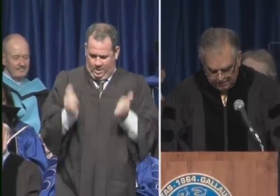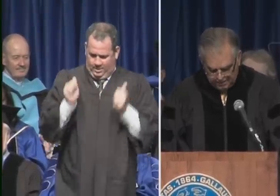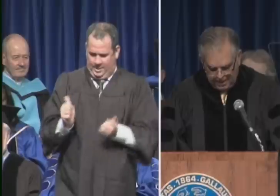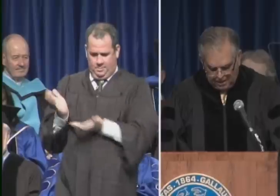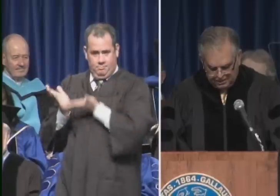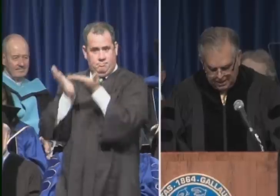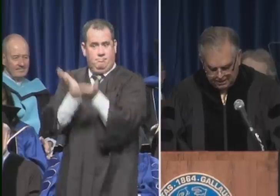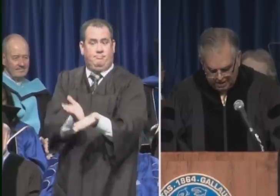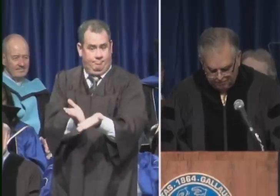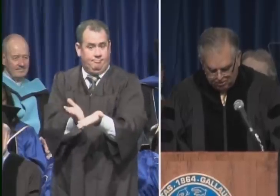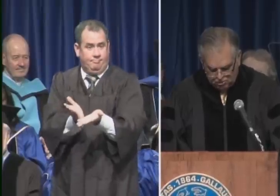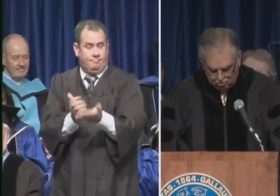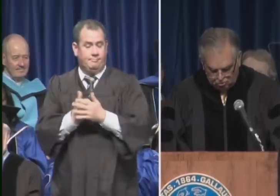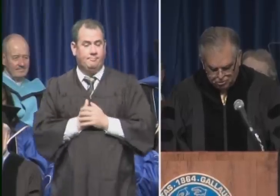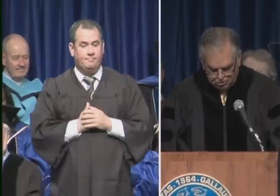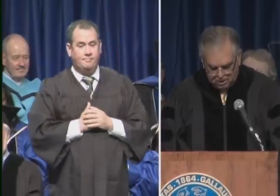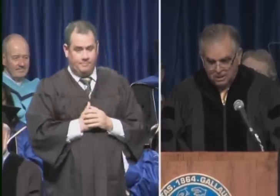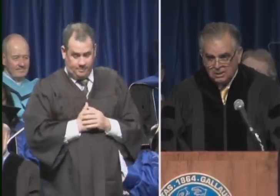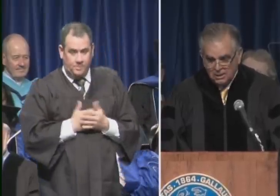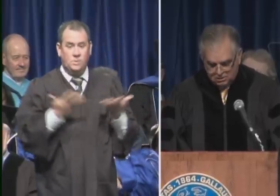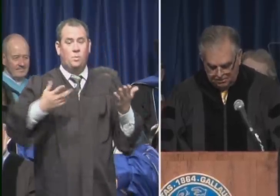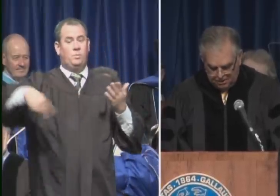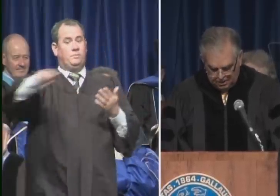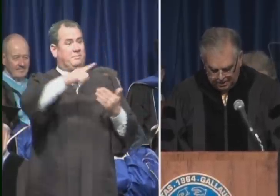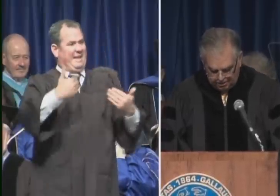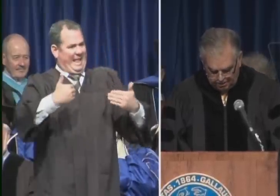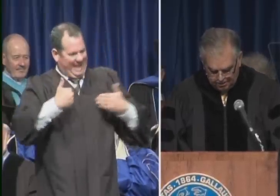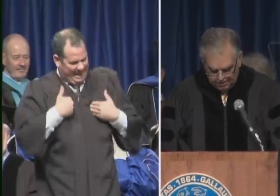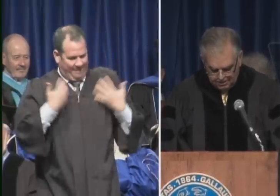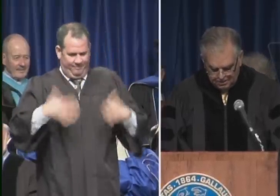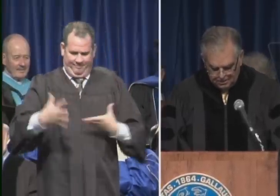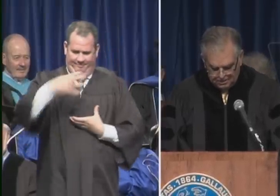Gallaudet gave you the tools you need to be a leader.